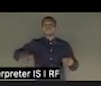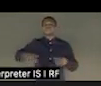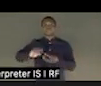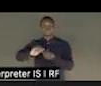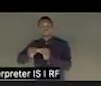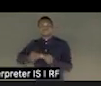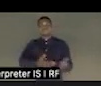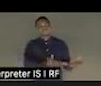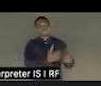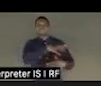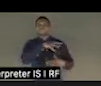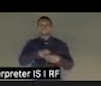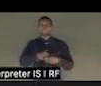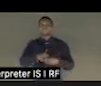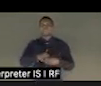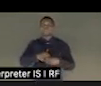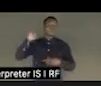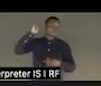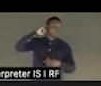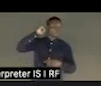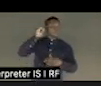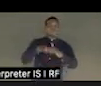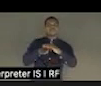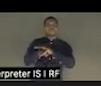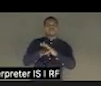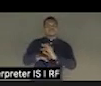the company selling the product or the public sector body providing the service.